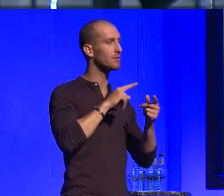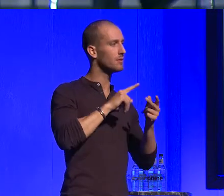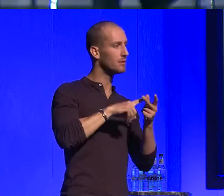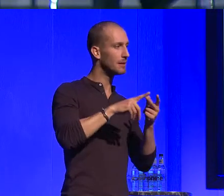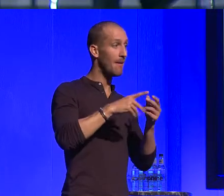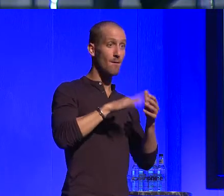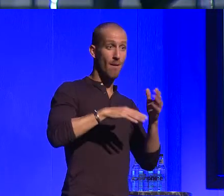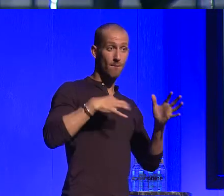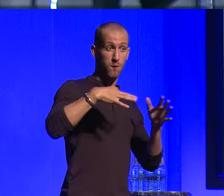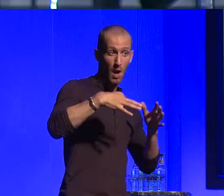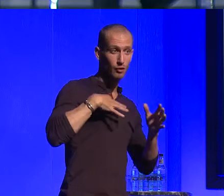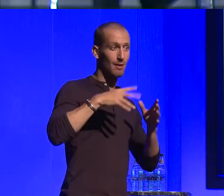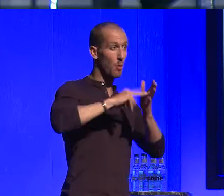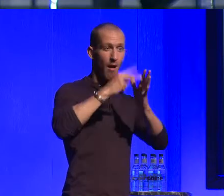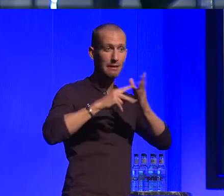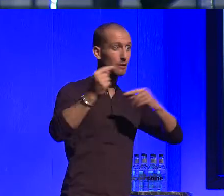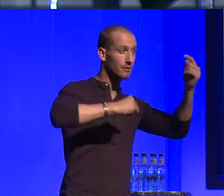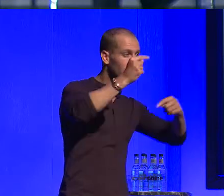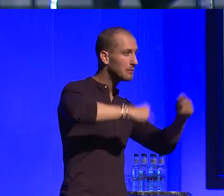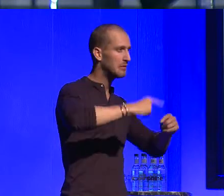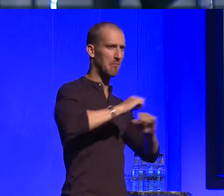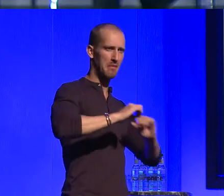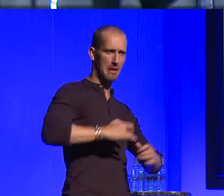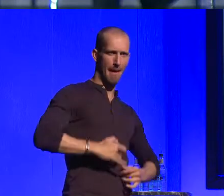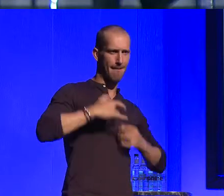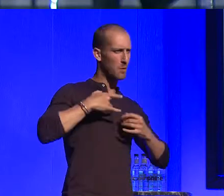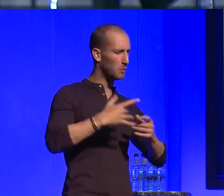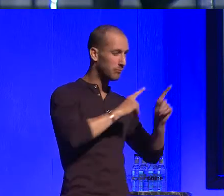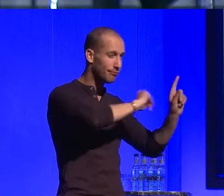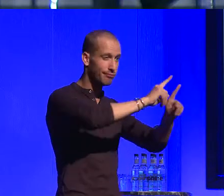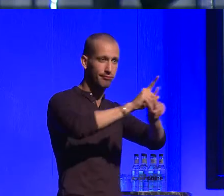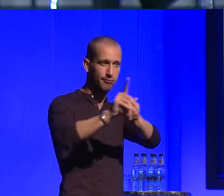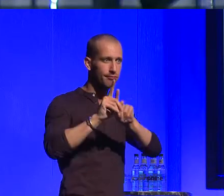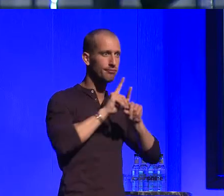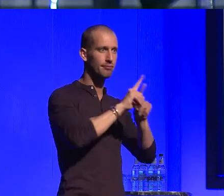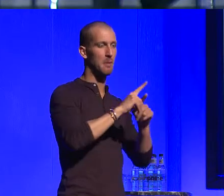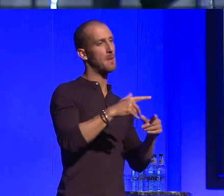voluntary organisations, all bringing really rich and diverse set of views and experiences